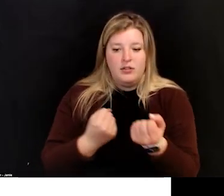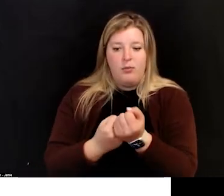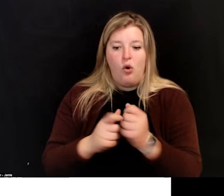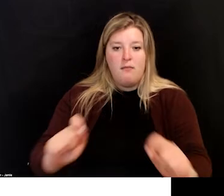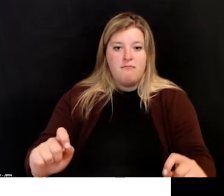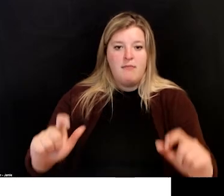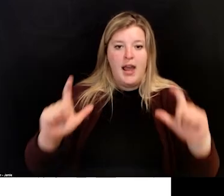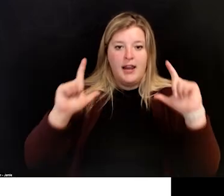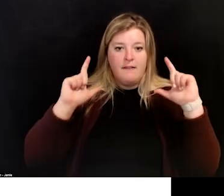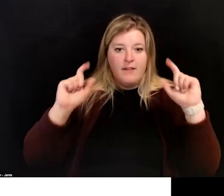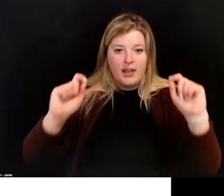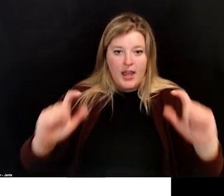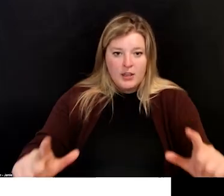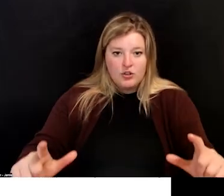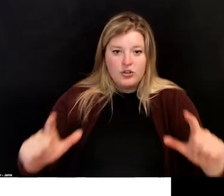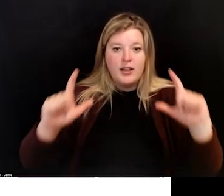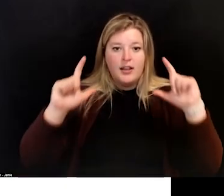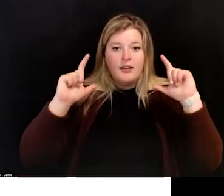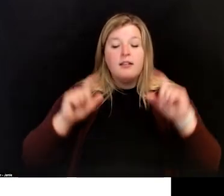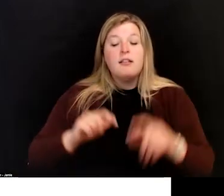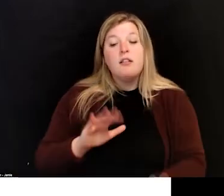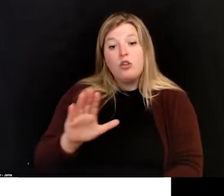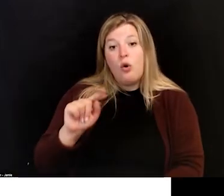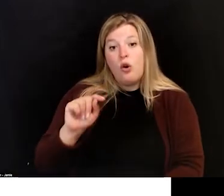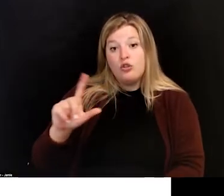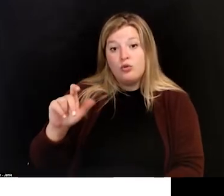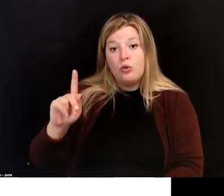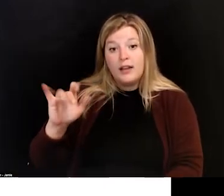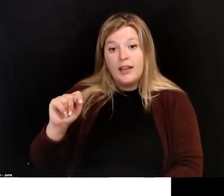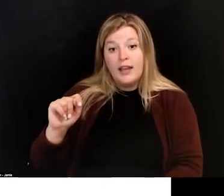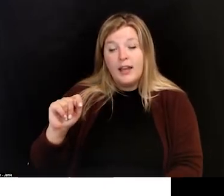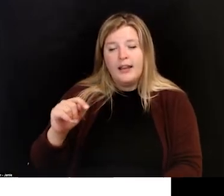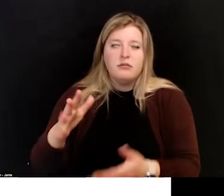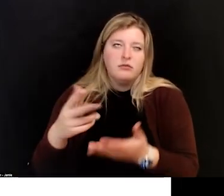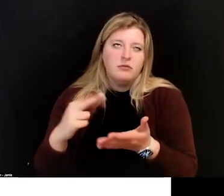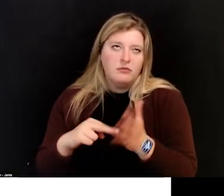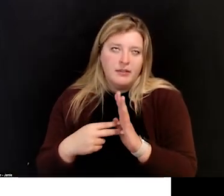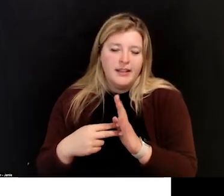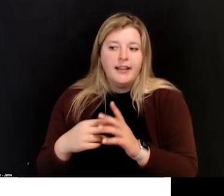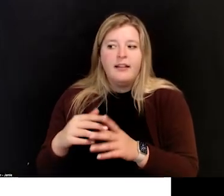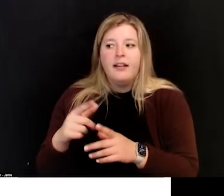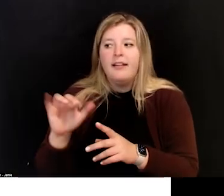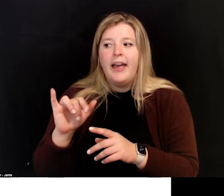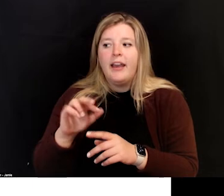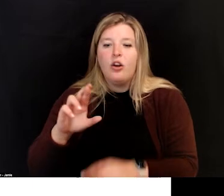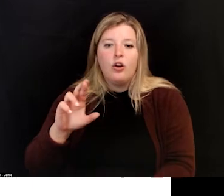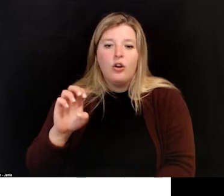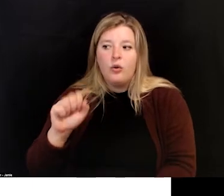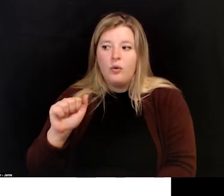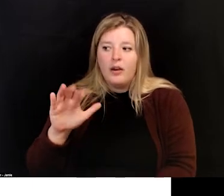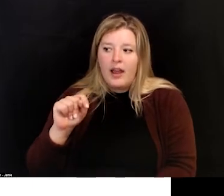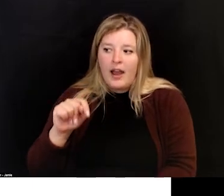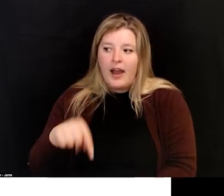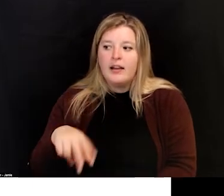does the toolkit you're picking to build from-- when I say toolkit, I mean things like React or View or Bootstrap